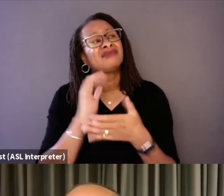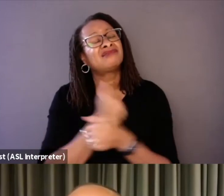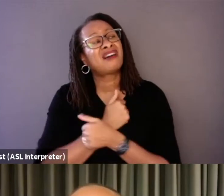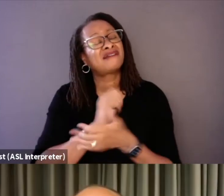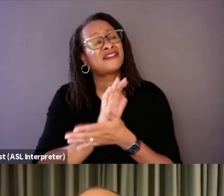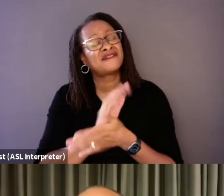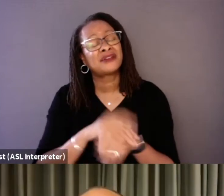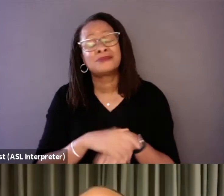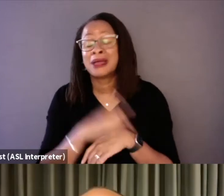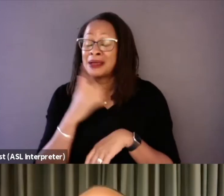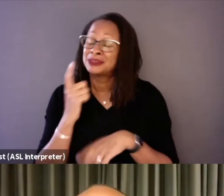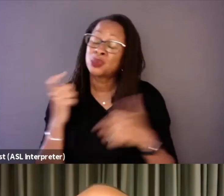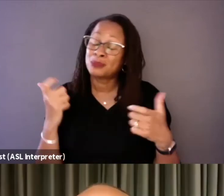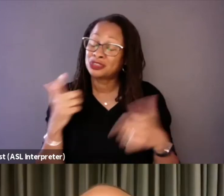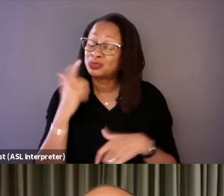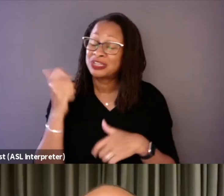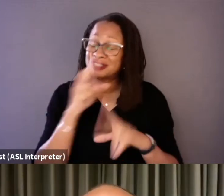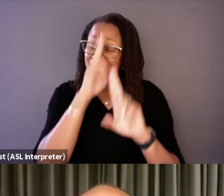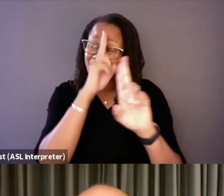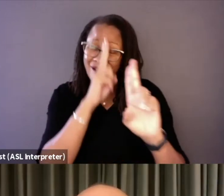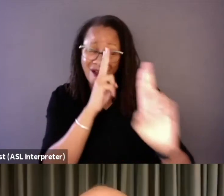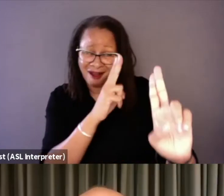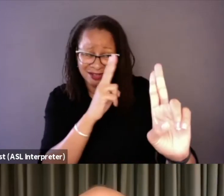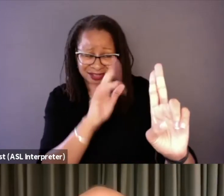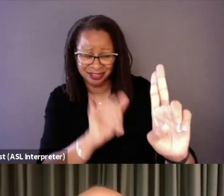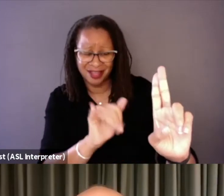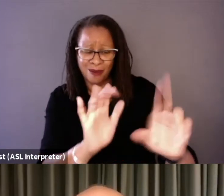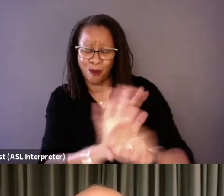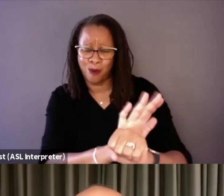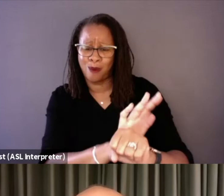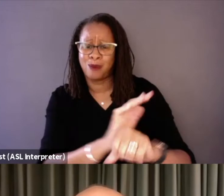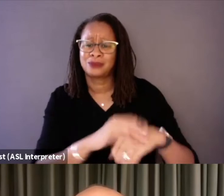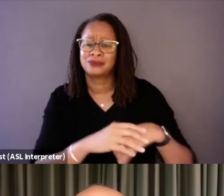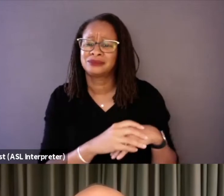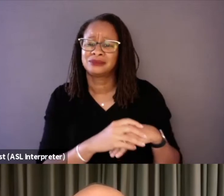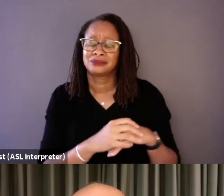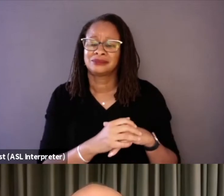sort of honors that whole sort of do it yourself spirit